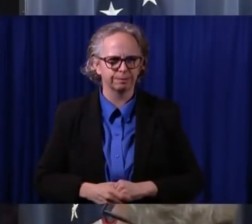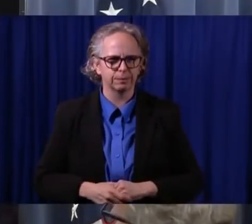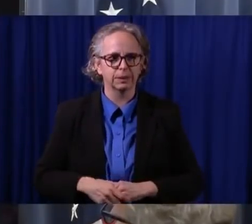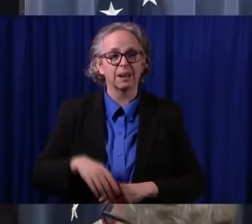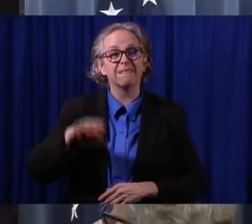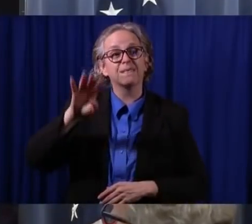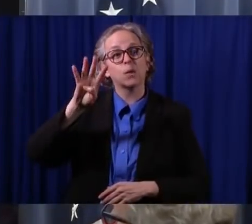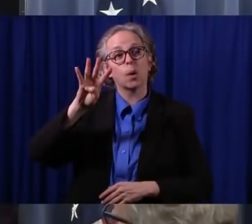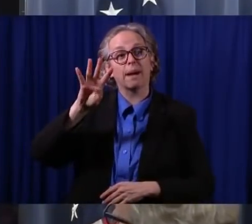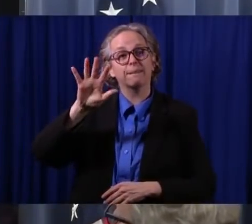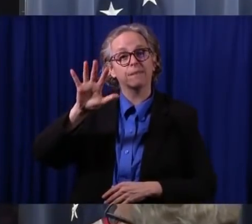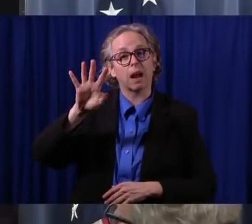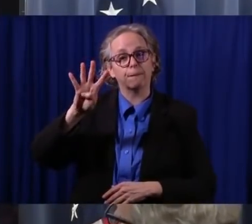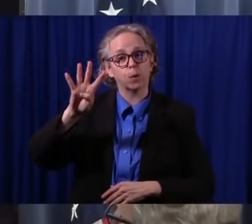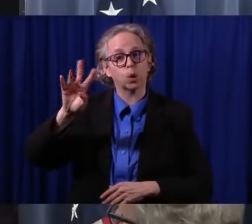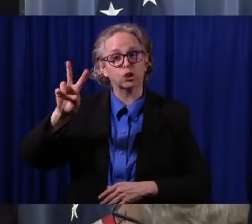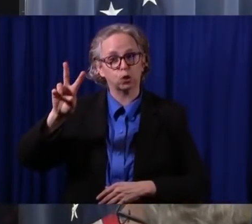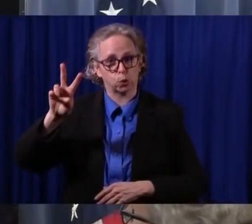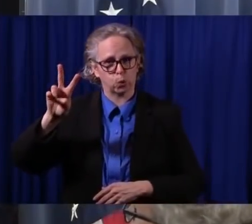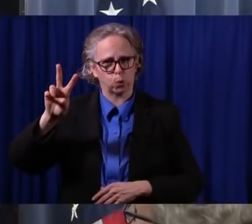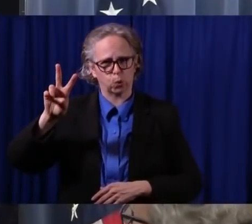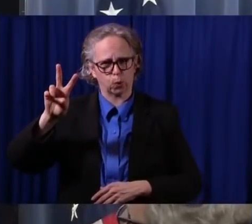THE RED WOULD BE THE ONES